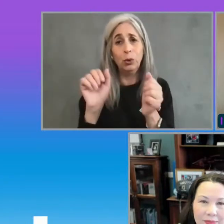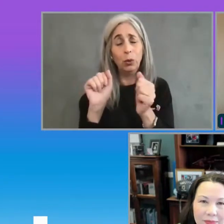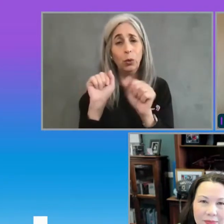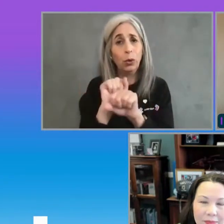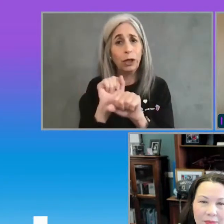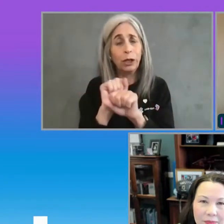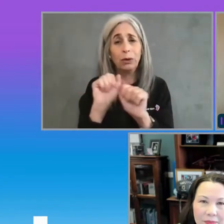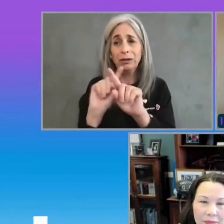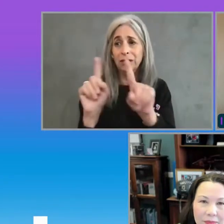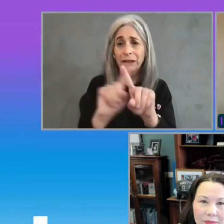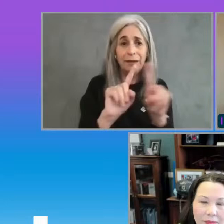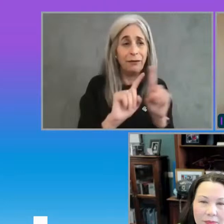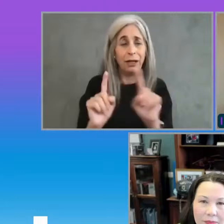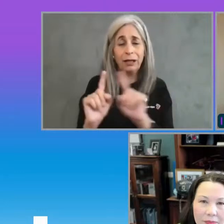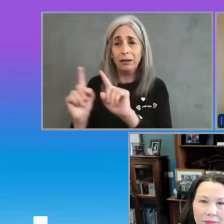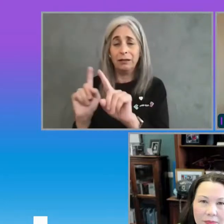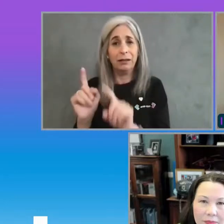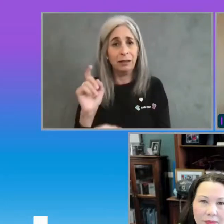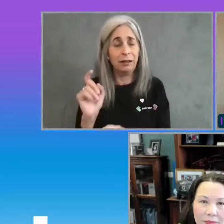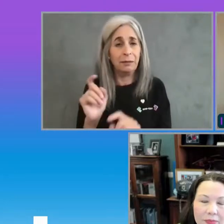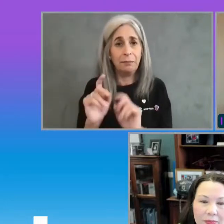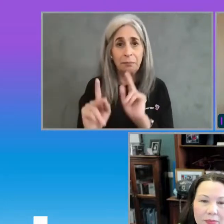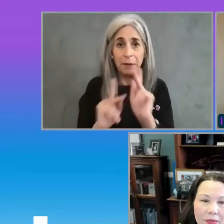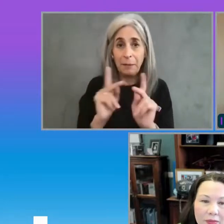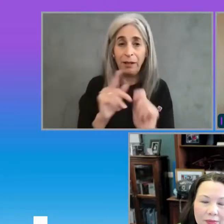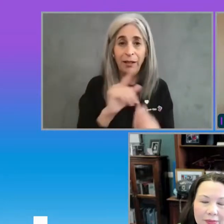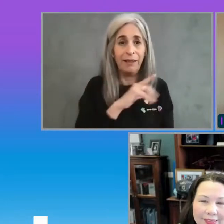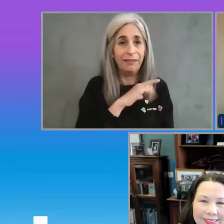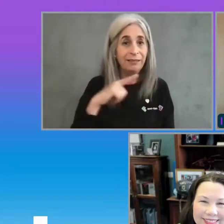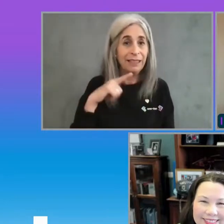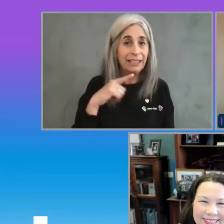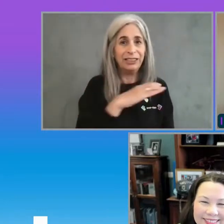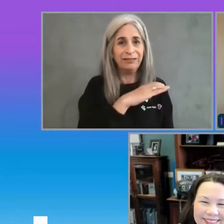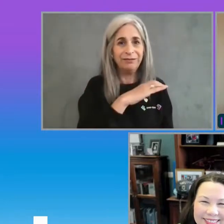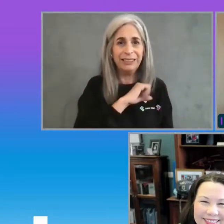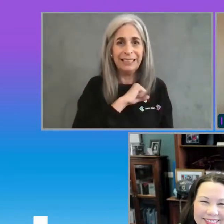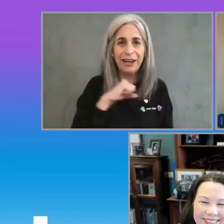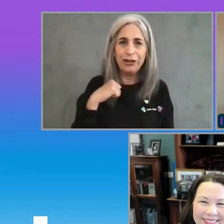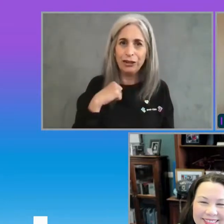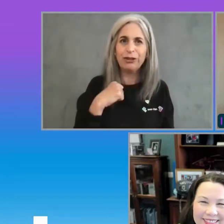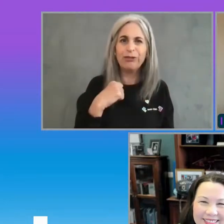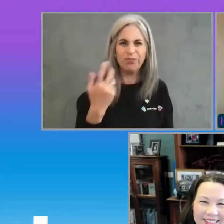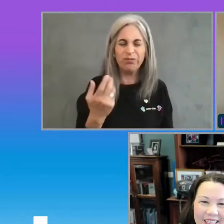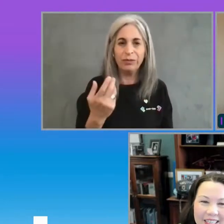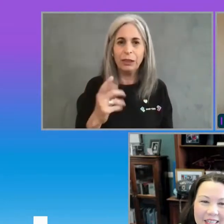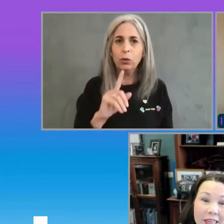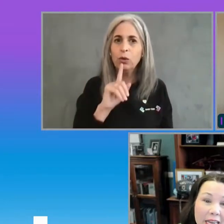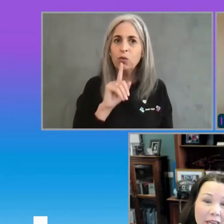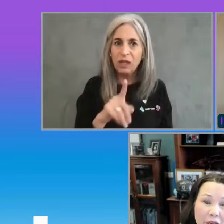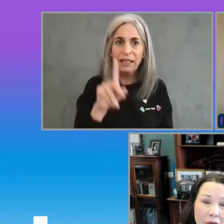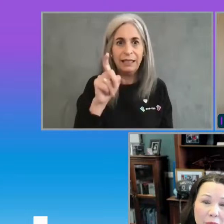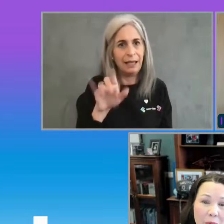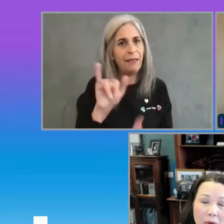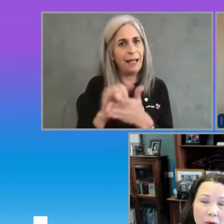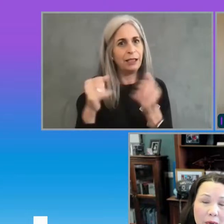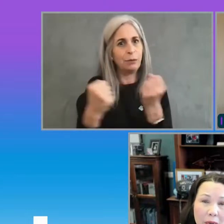and others to come on board. But